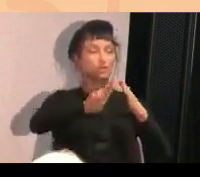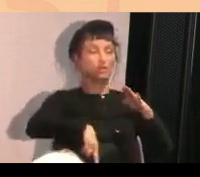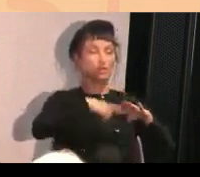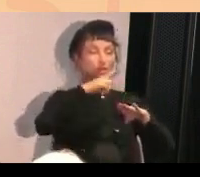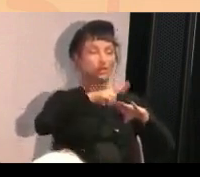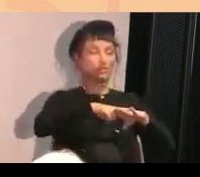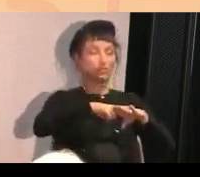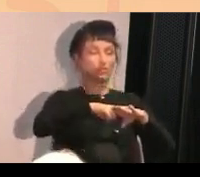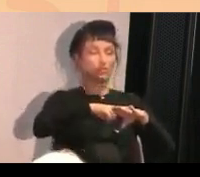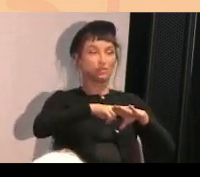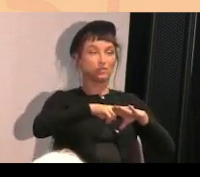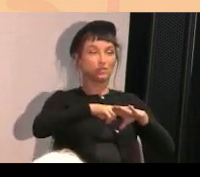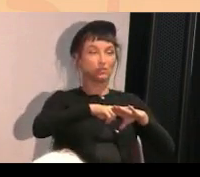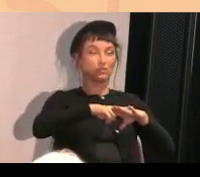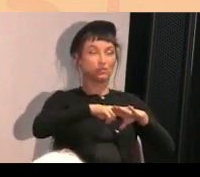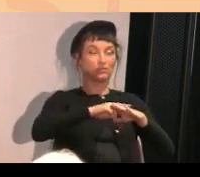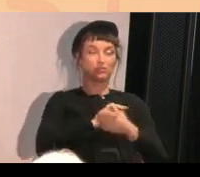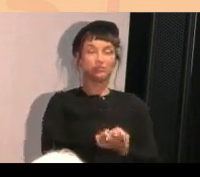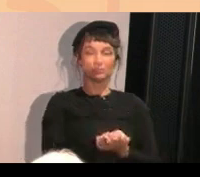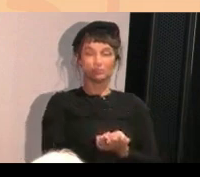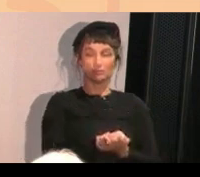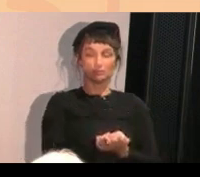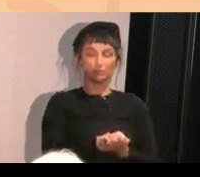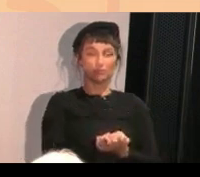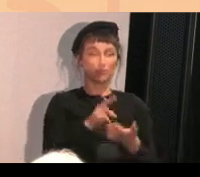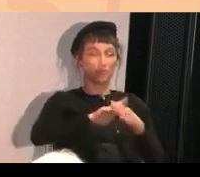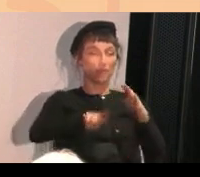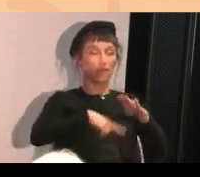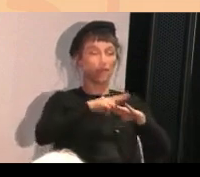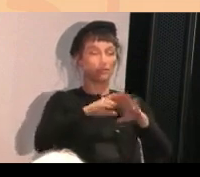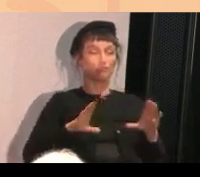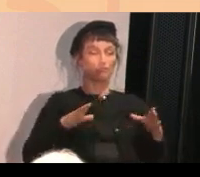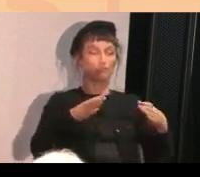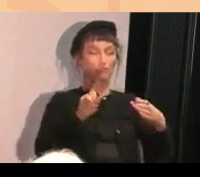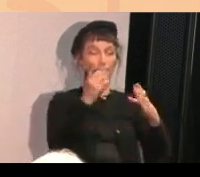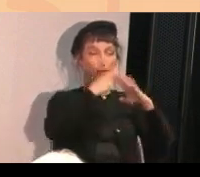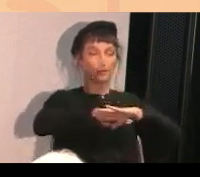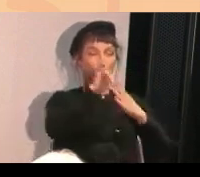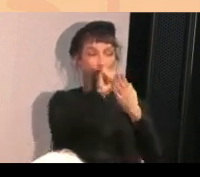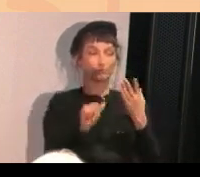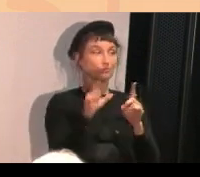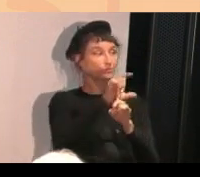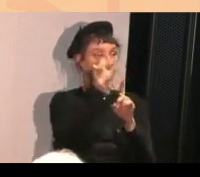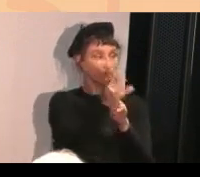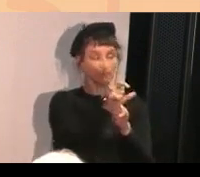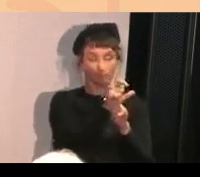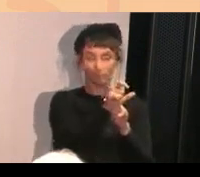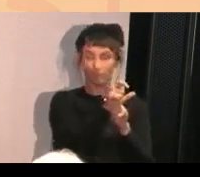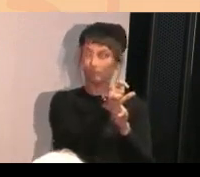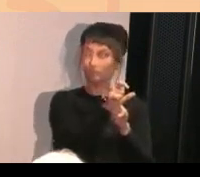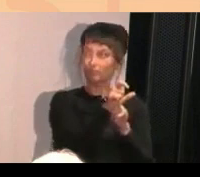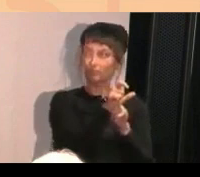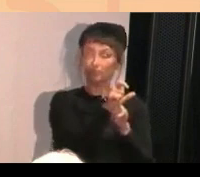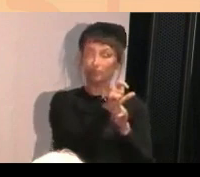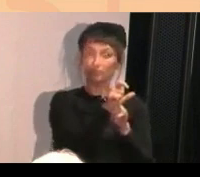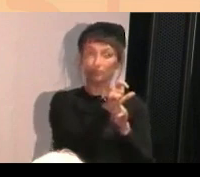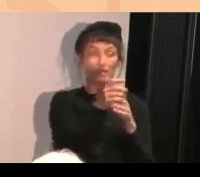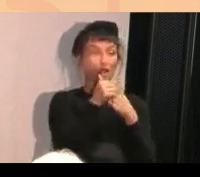within the Australian Nation a national body for First Nations arts and culture by us led by us for